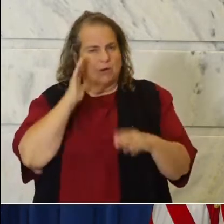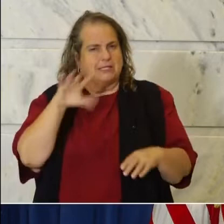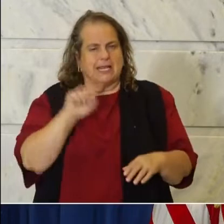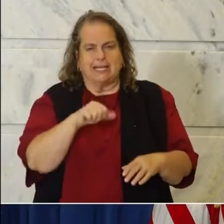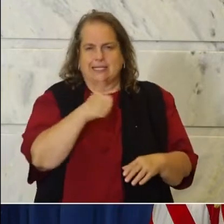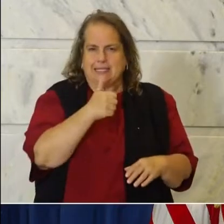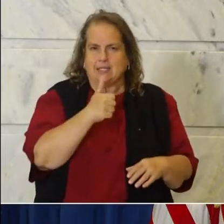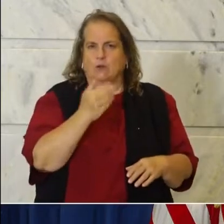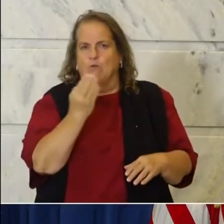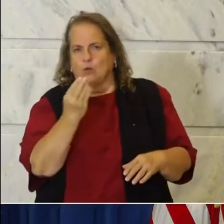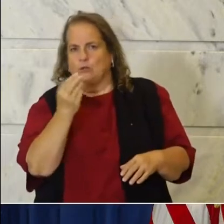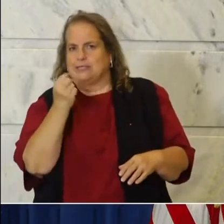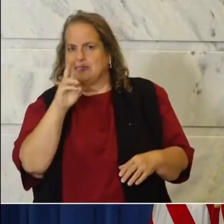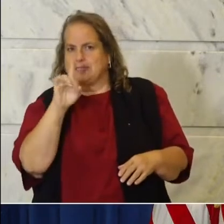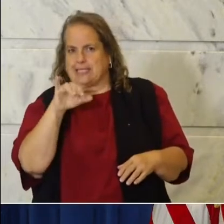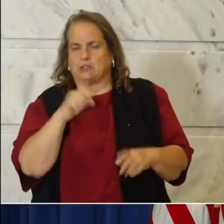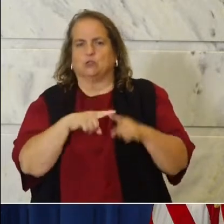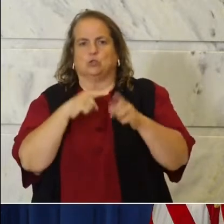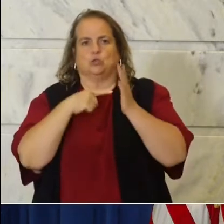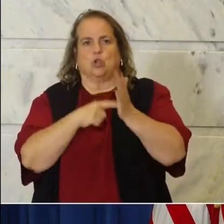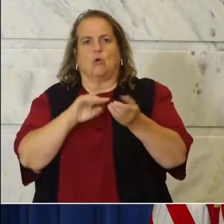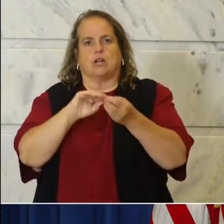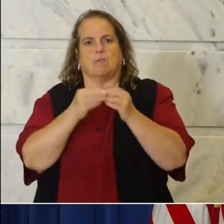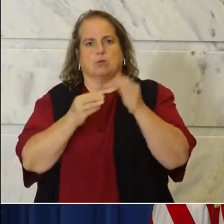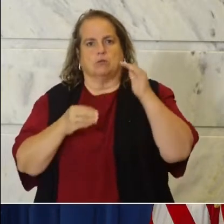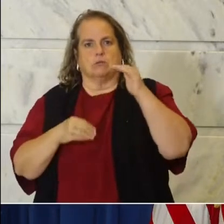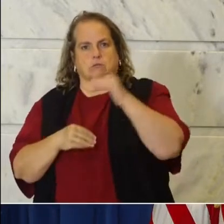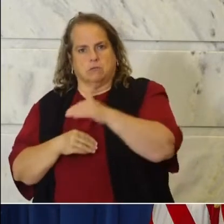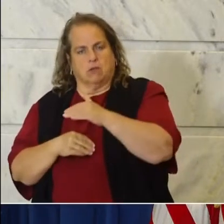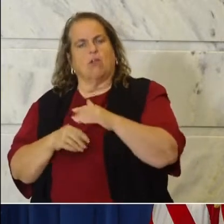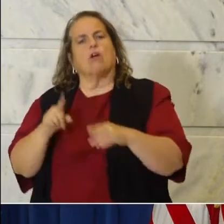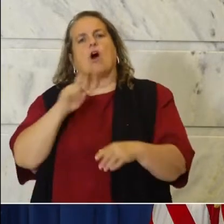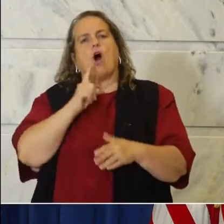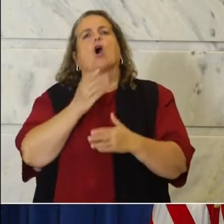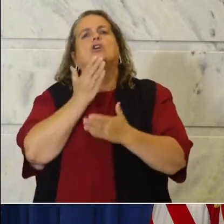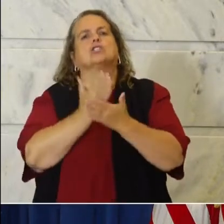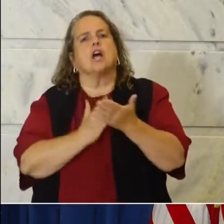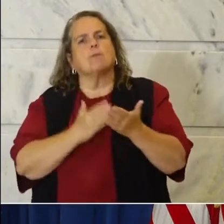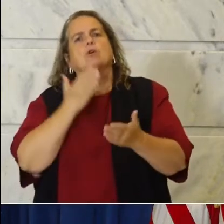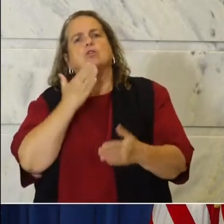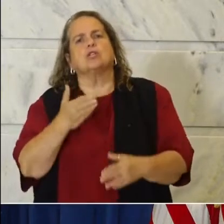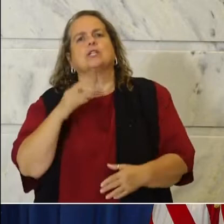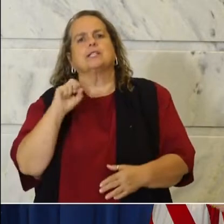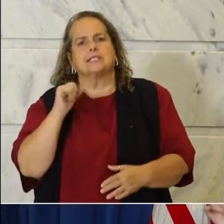days to show up in the numbers. There are good signs out there, so I want to